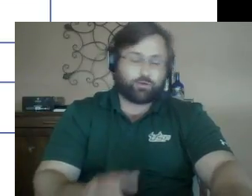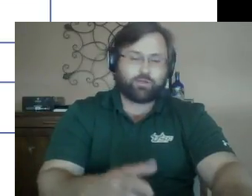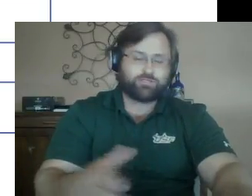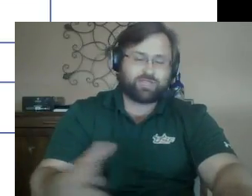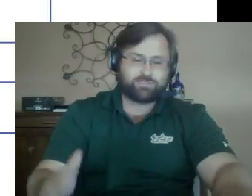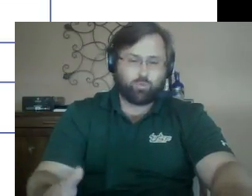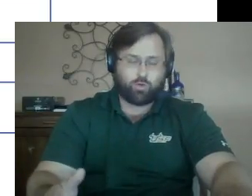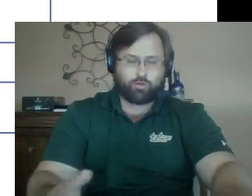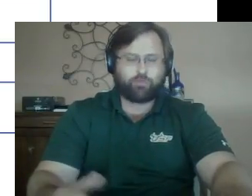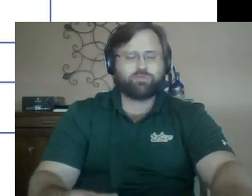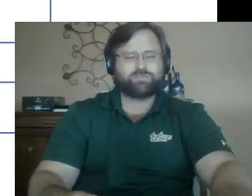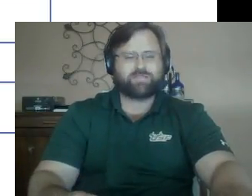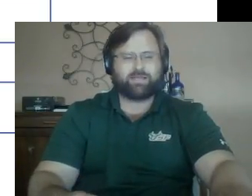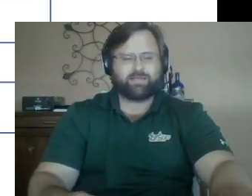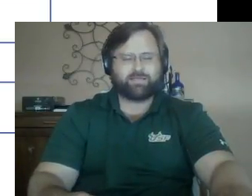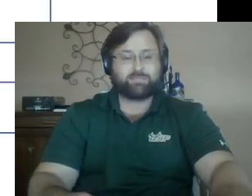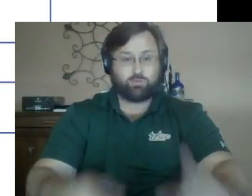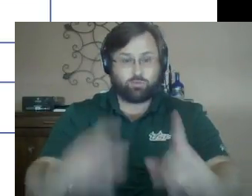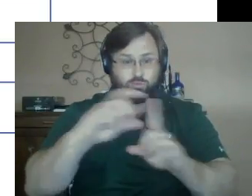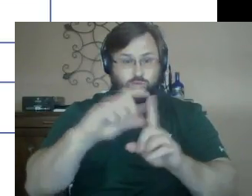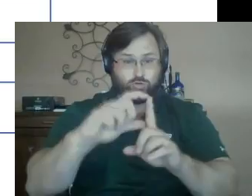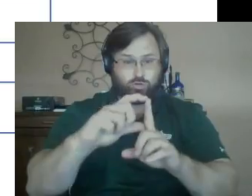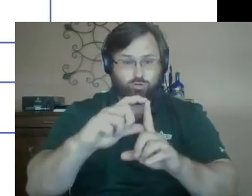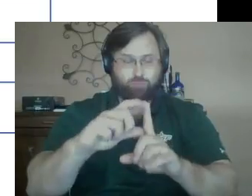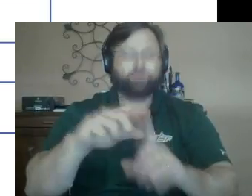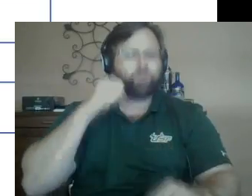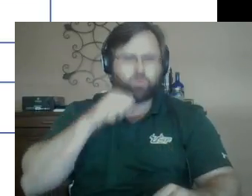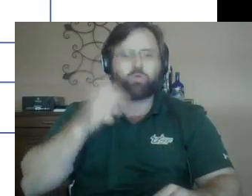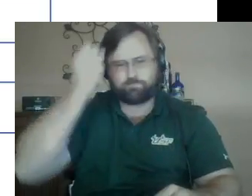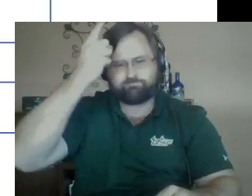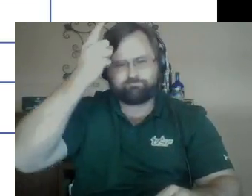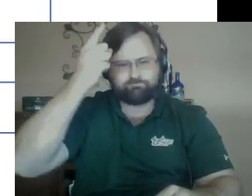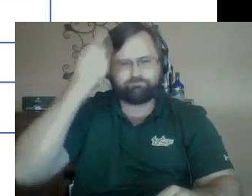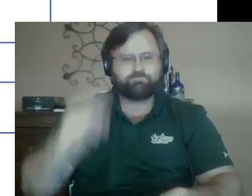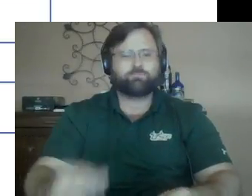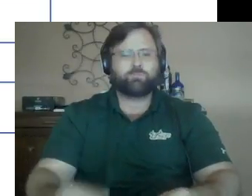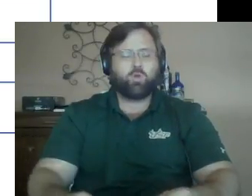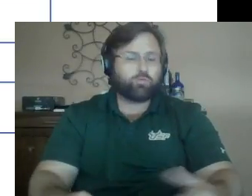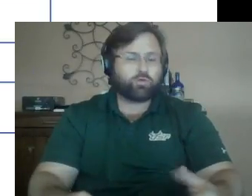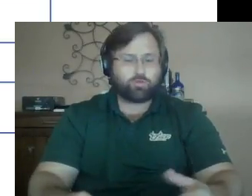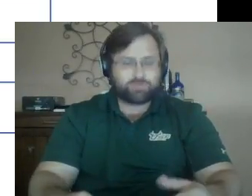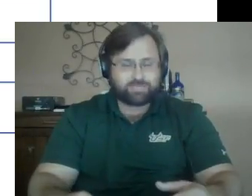or the girl understands the word which was signed like this or the girl doesn't